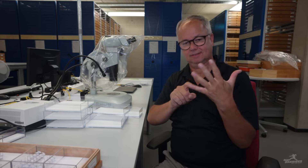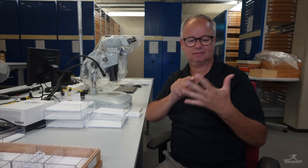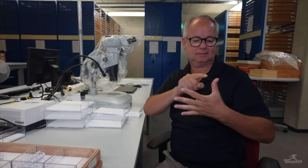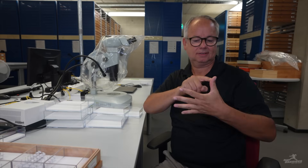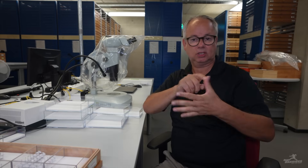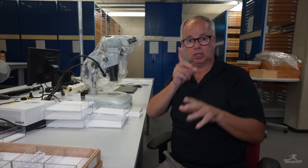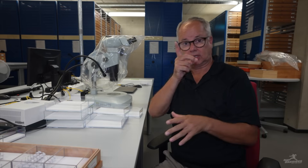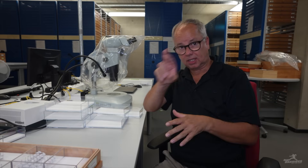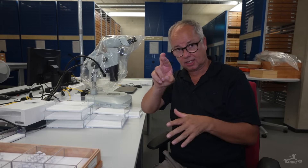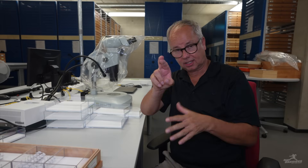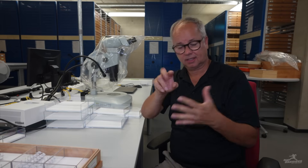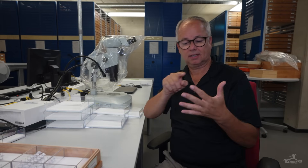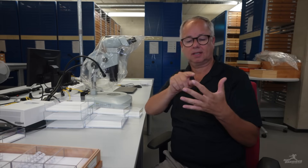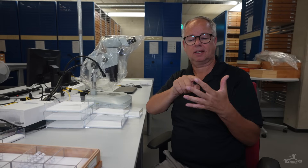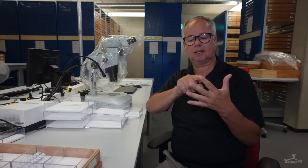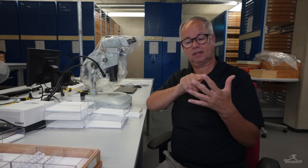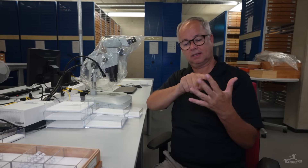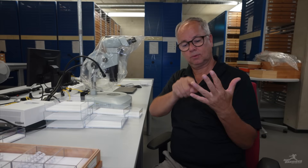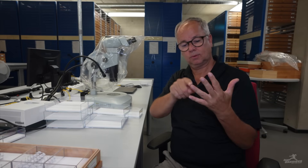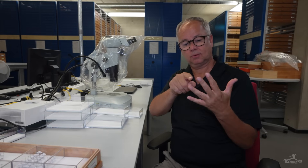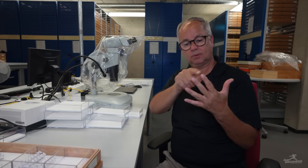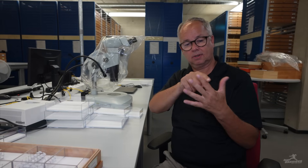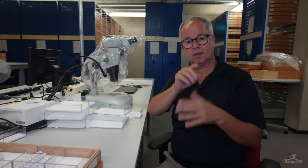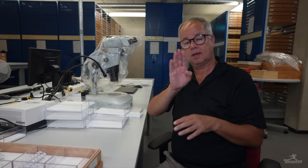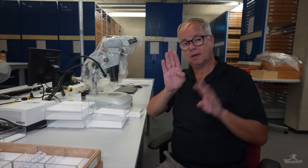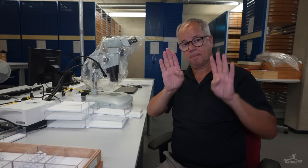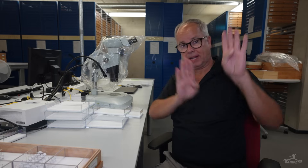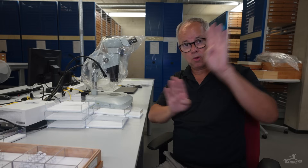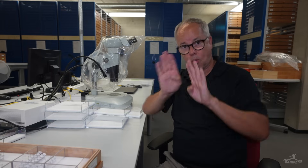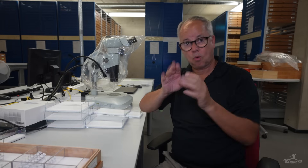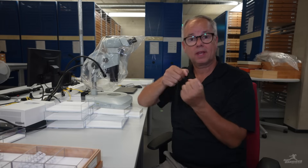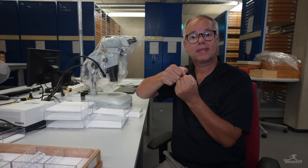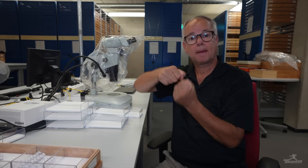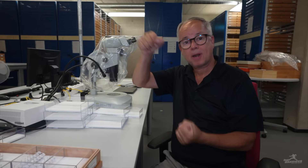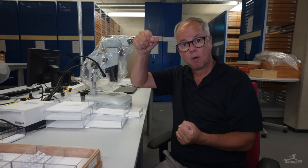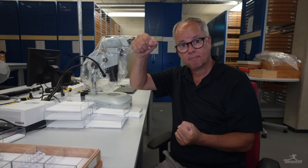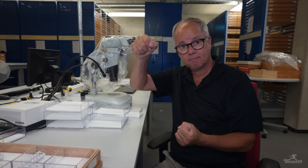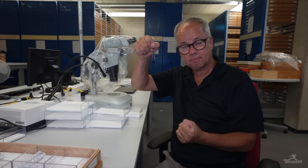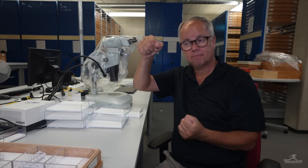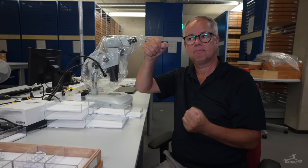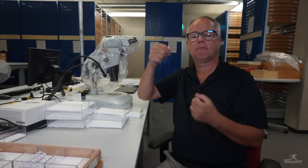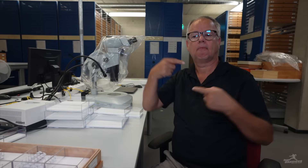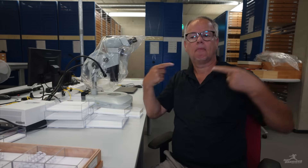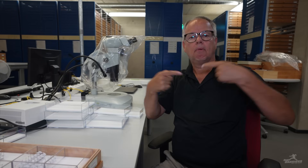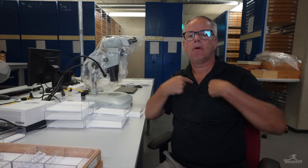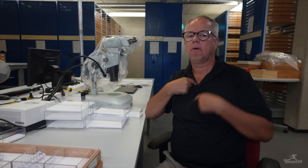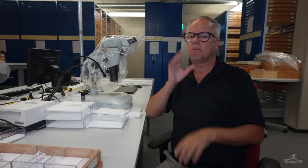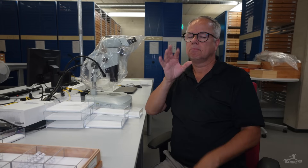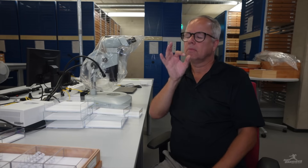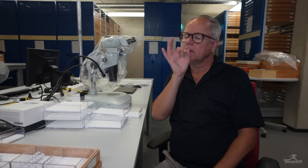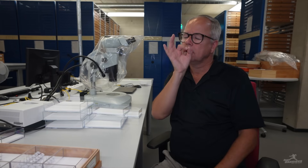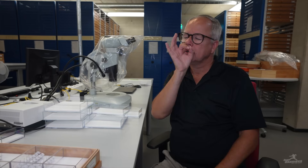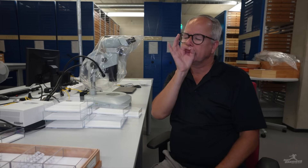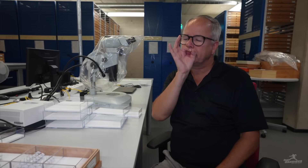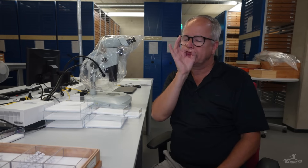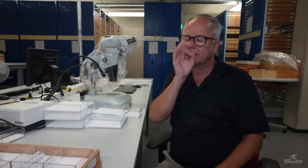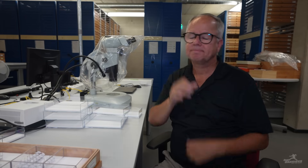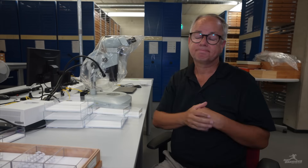One of them had a doctorate, and the others had a varying degrees in Biology which I didn’t have.